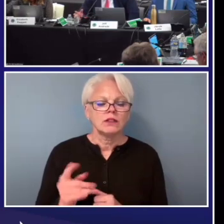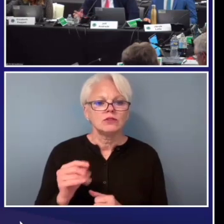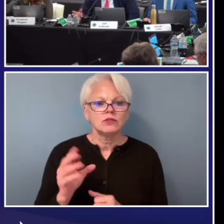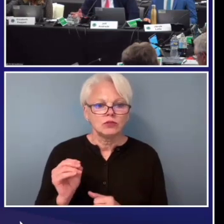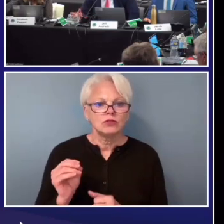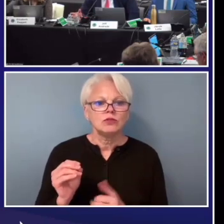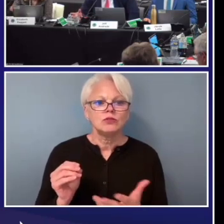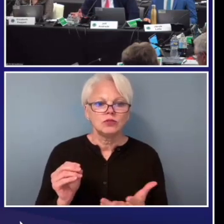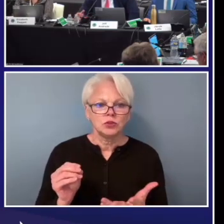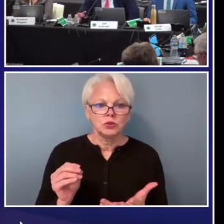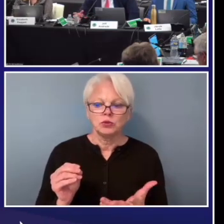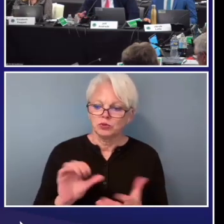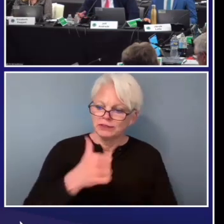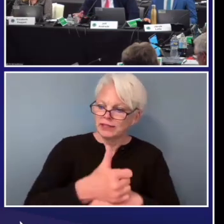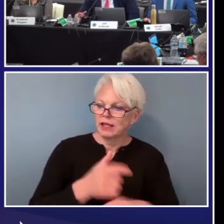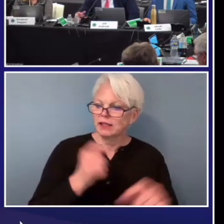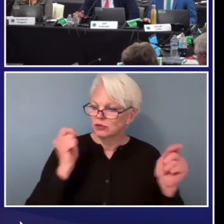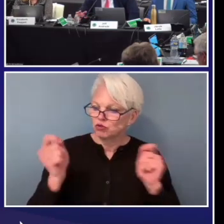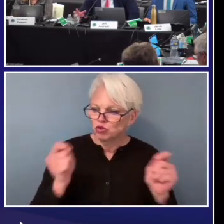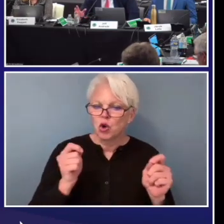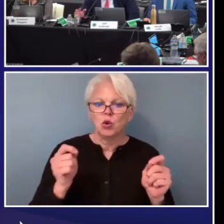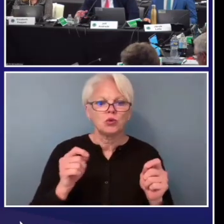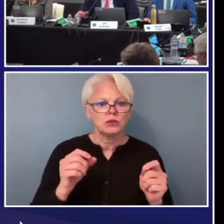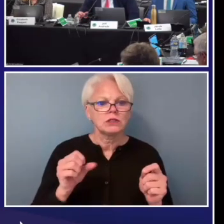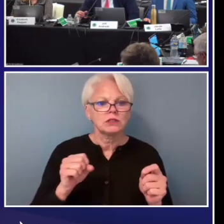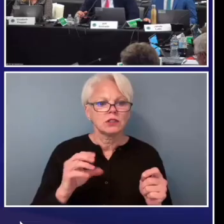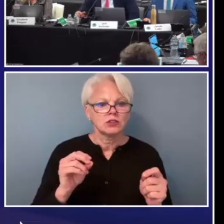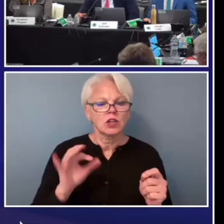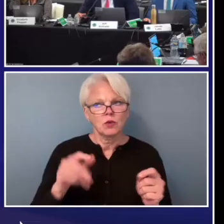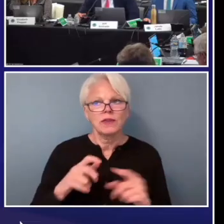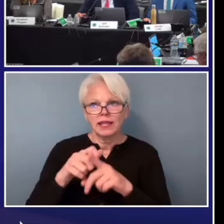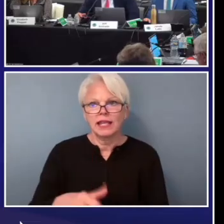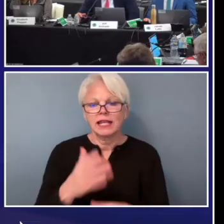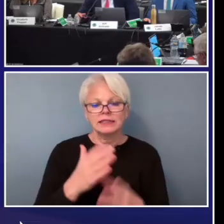put in controls, um, to get at some of the issues that we're, that we're trying to deal.